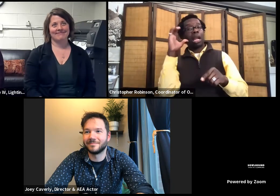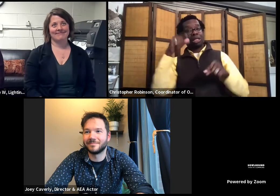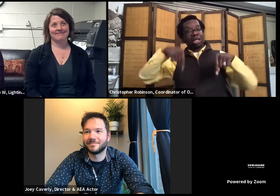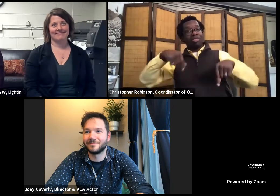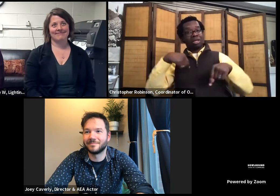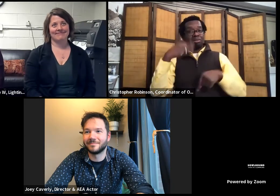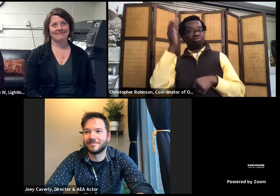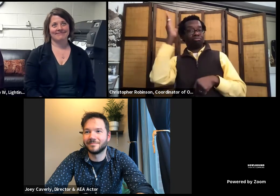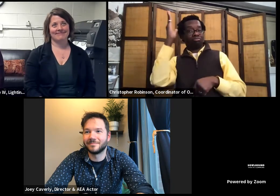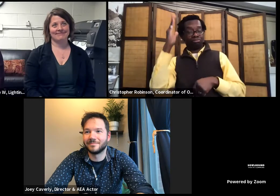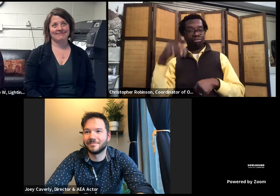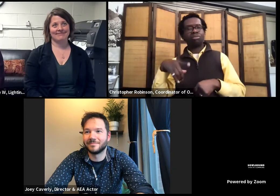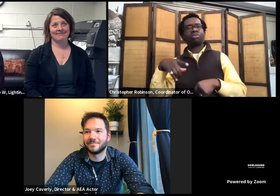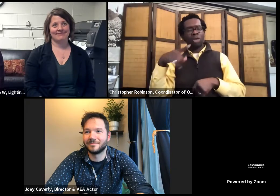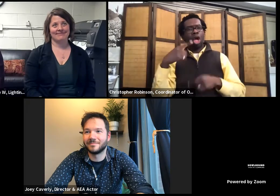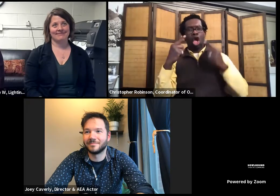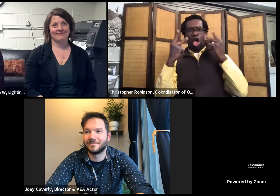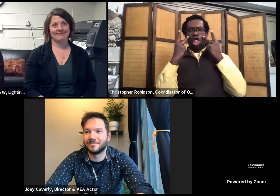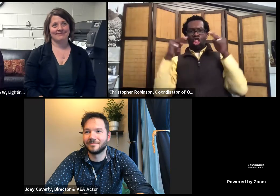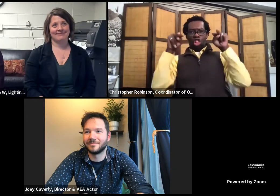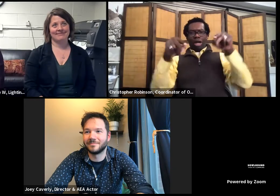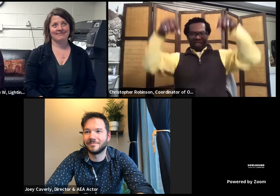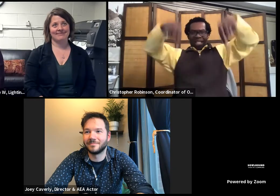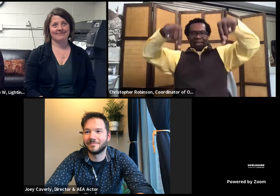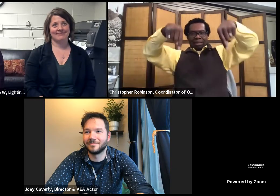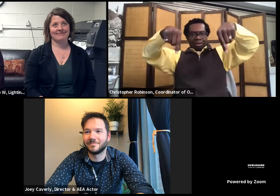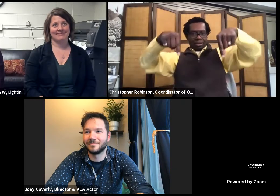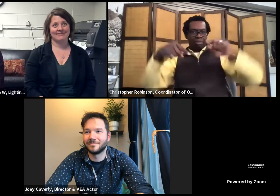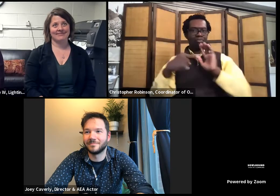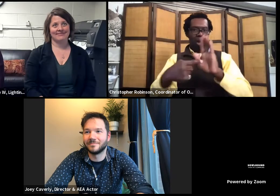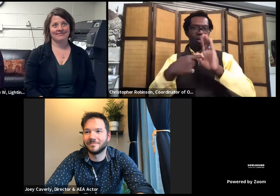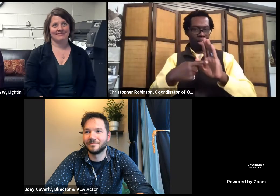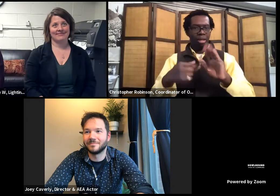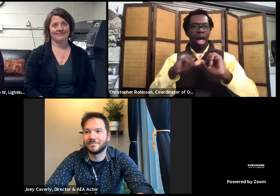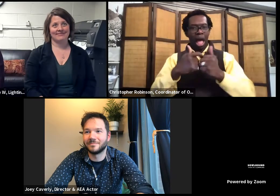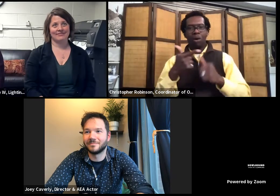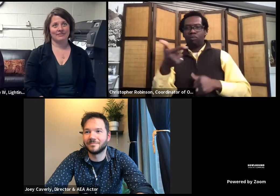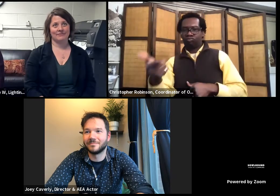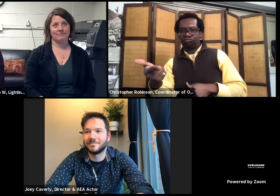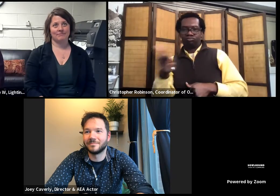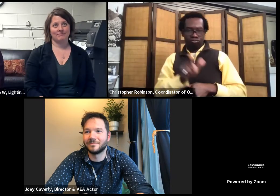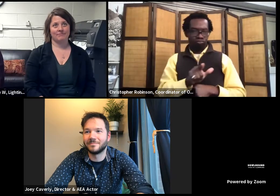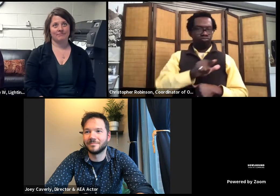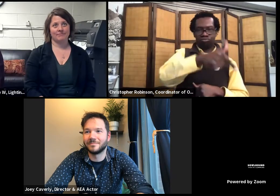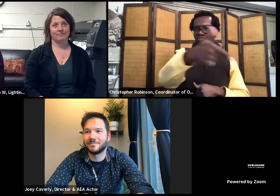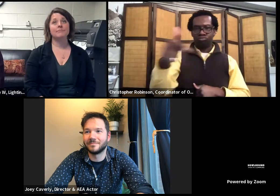is we listen to this presentation, we can see this, right? We see how this model works.